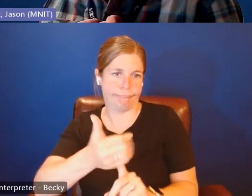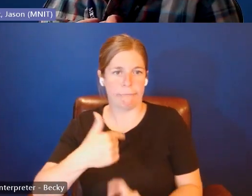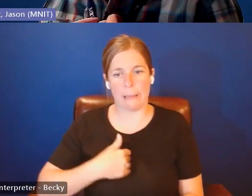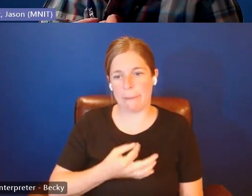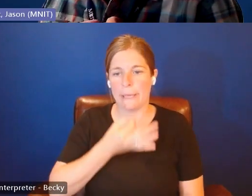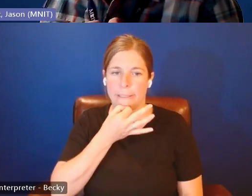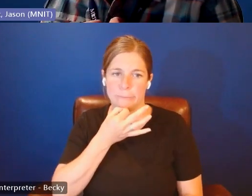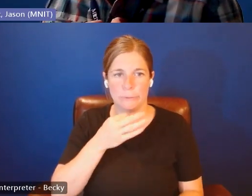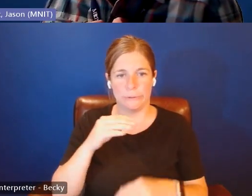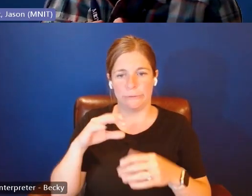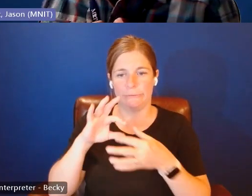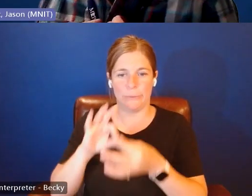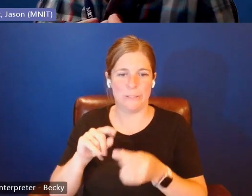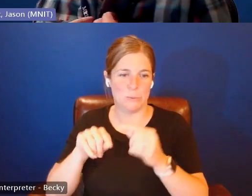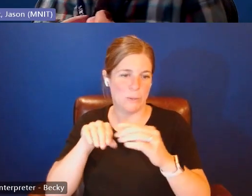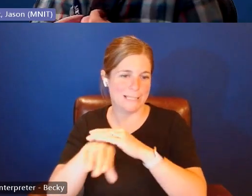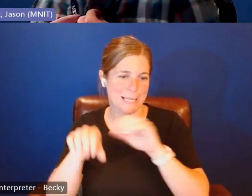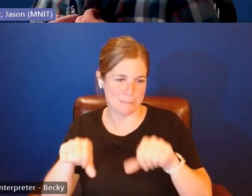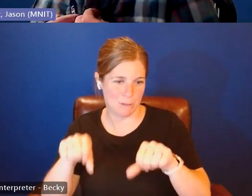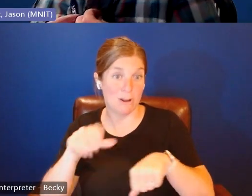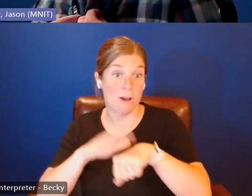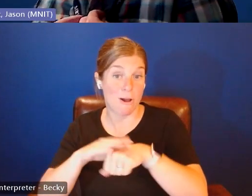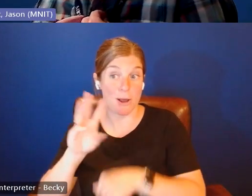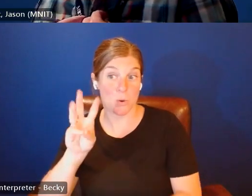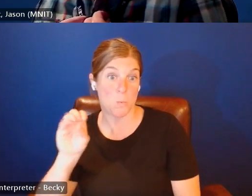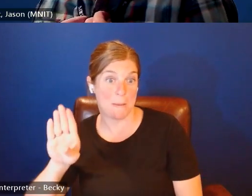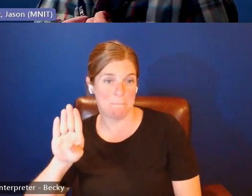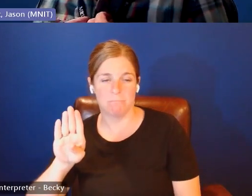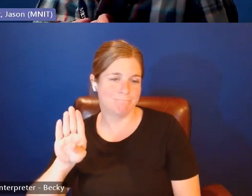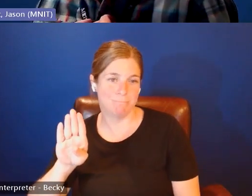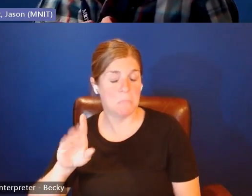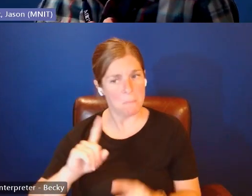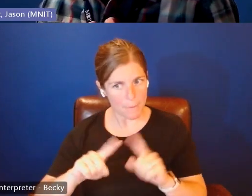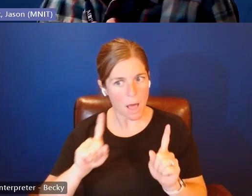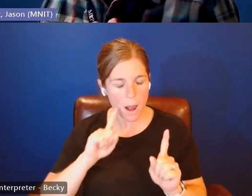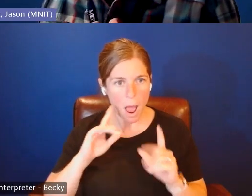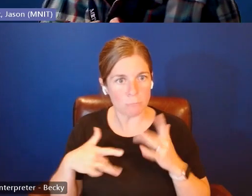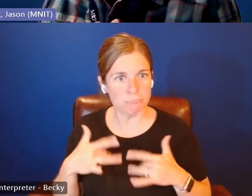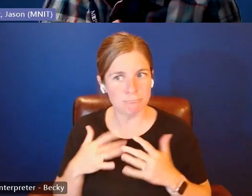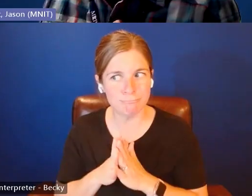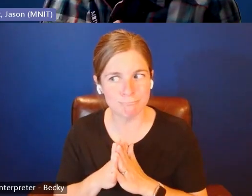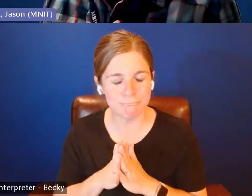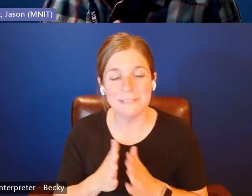but I'm an enthusiast. My experience with maps as a developer,